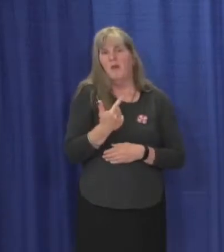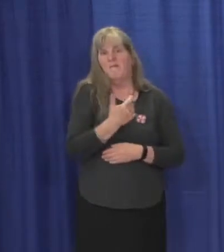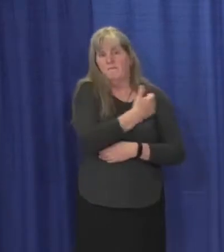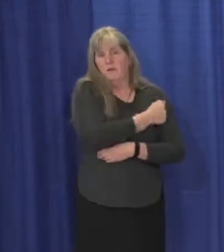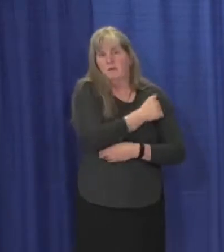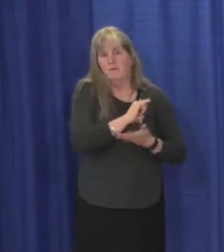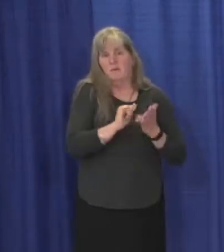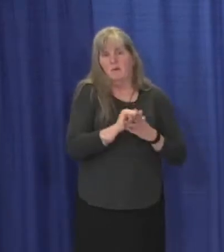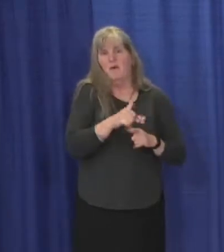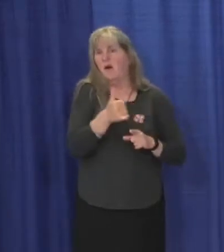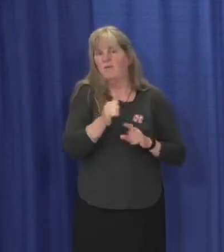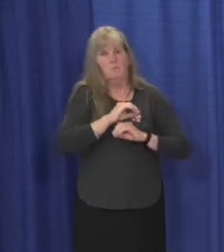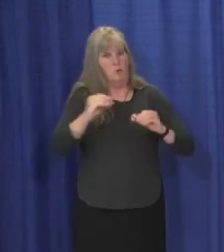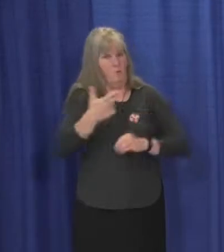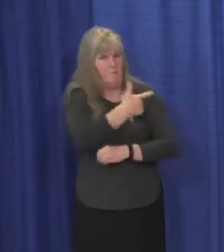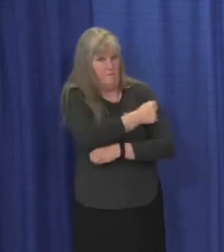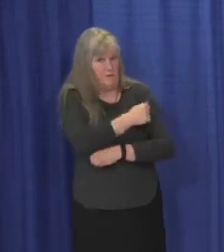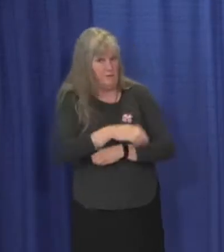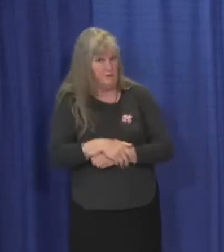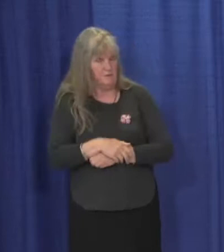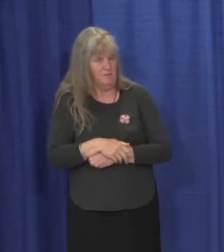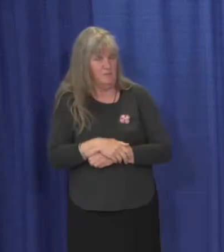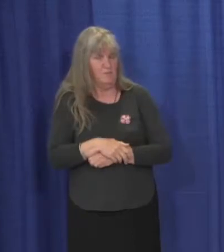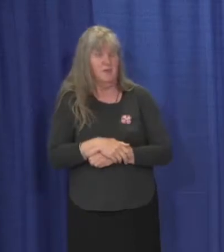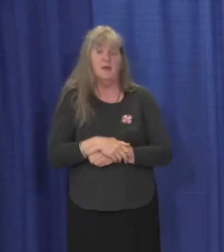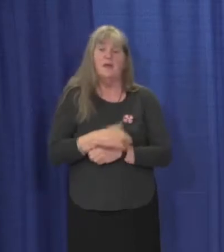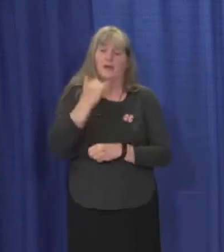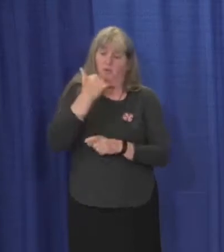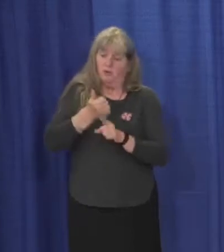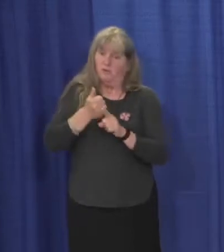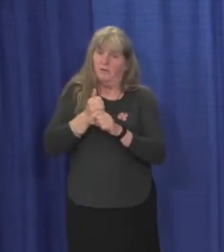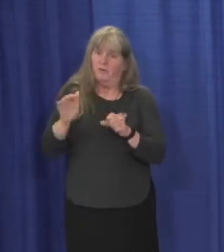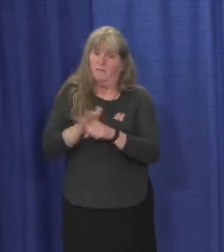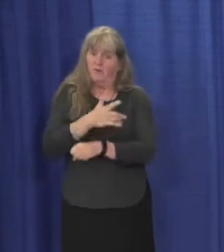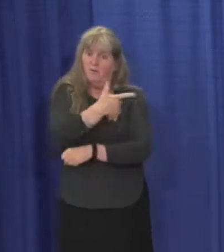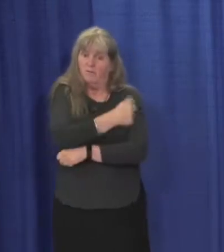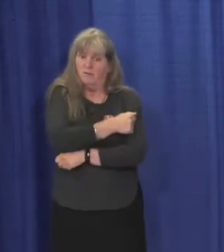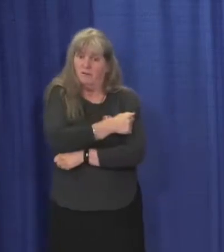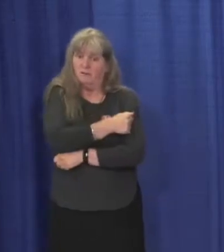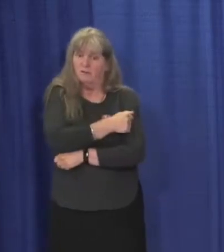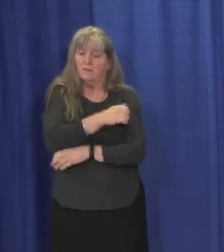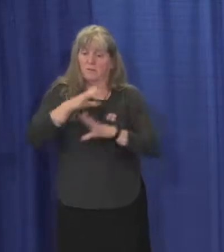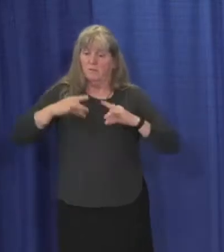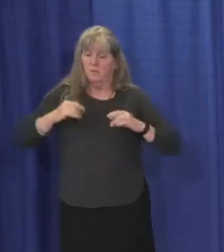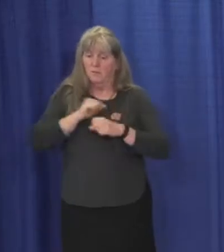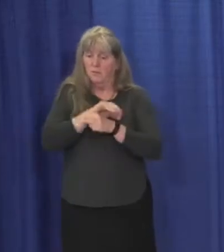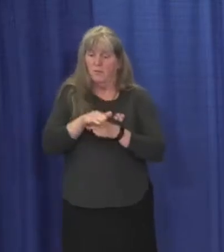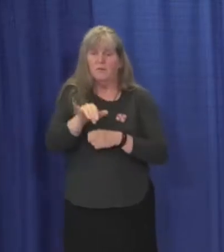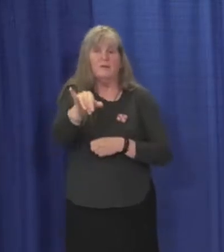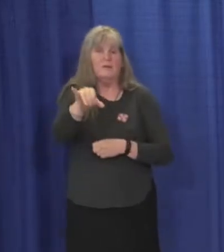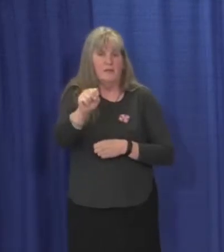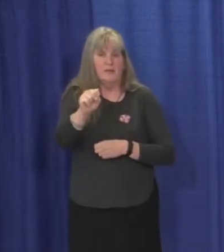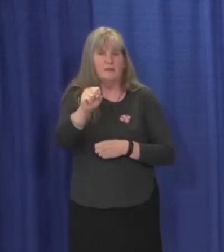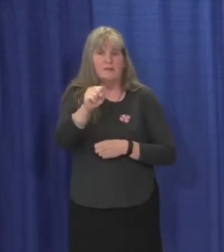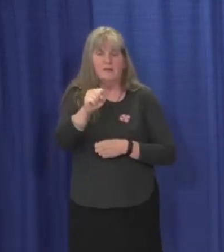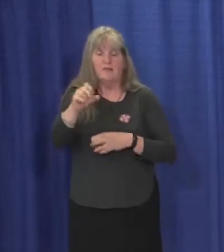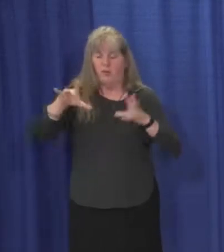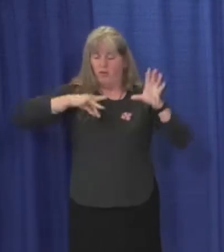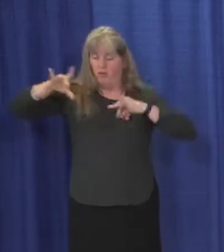were fully vaccinated. Do Thaxton people get COVID? Yes, they do win exposed to a